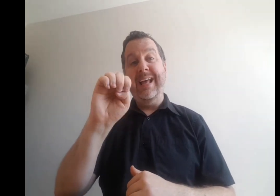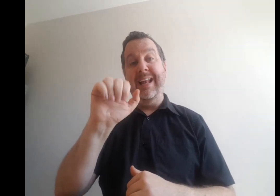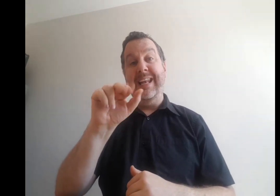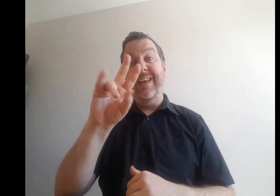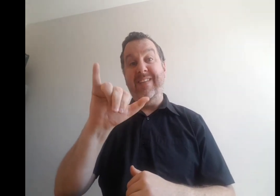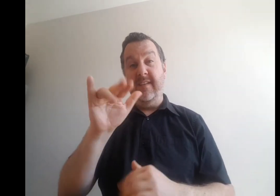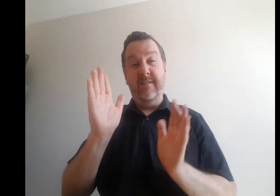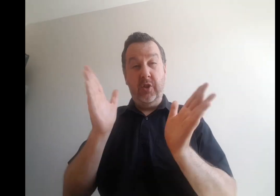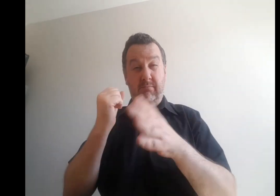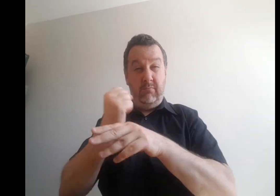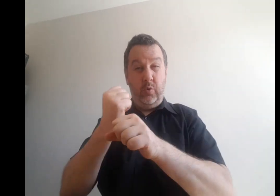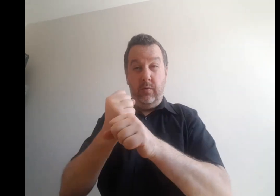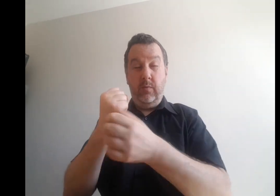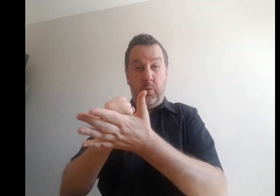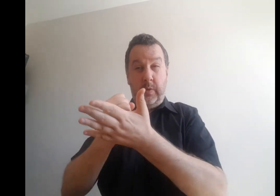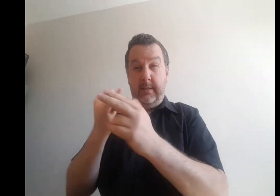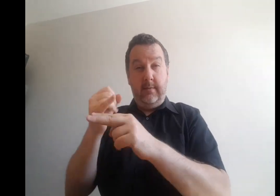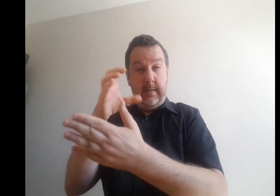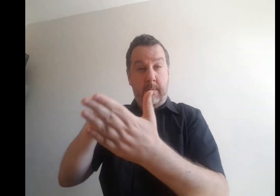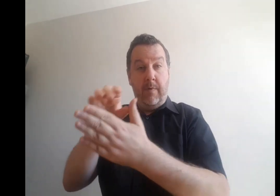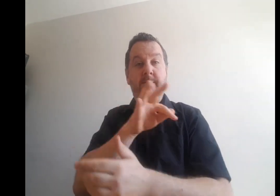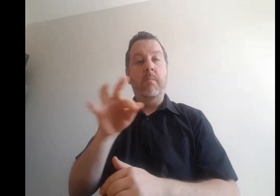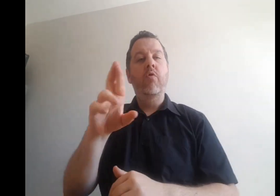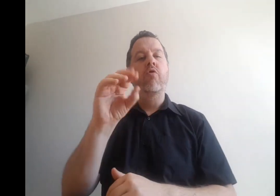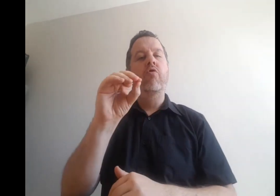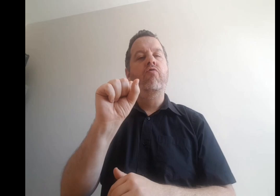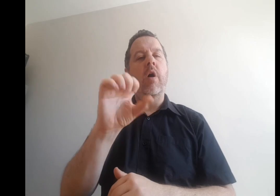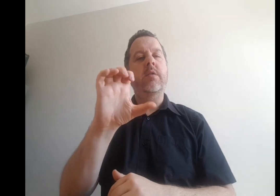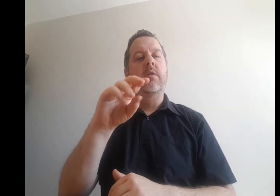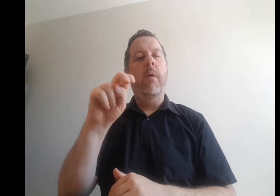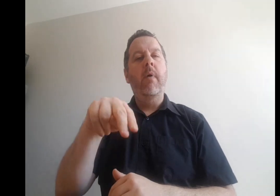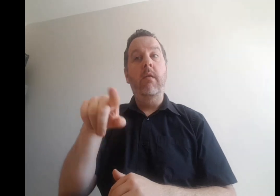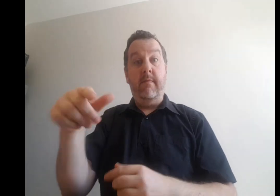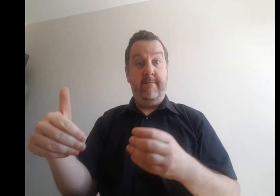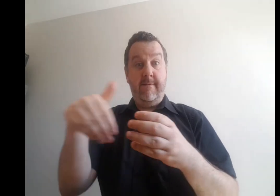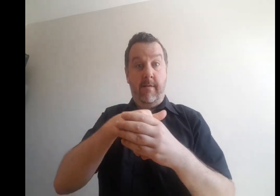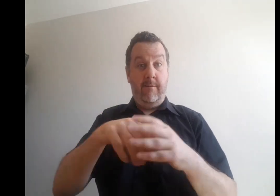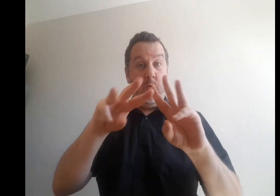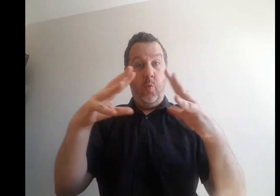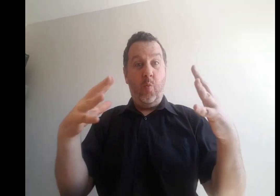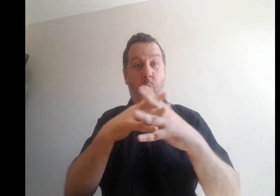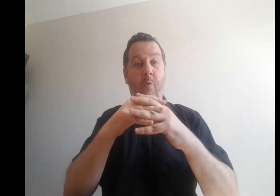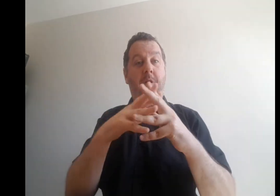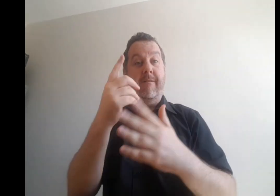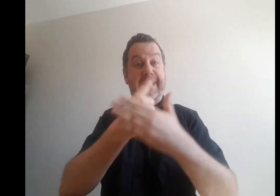He was a Roscommon man, involved in the War of Independence, fighting for the IRA.